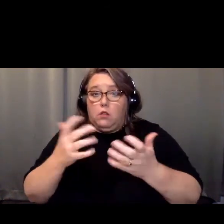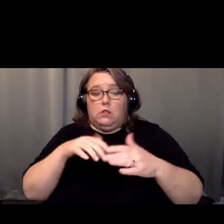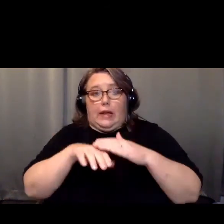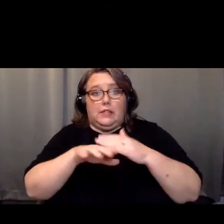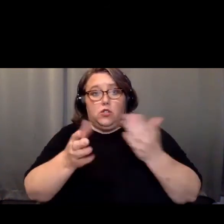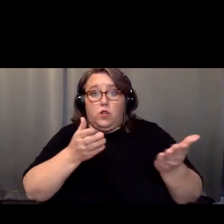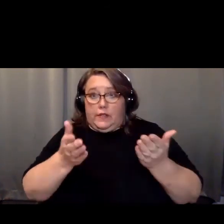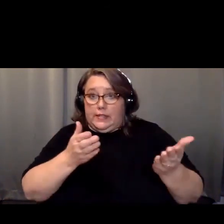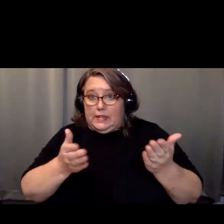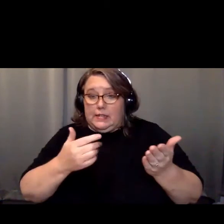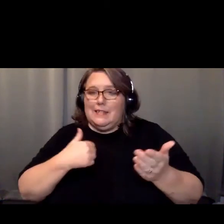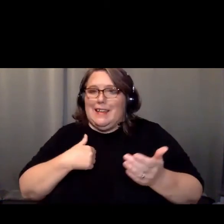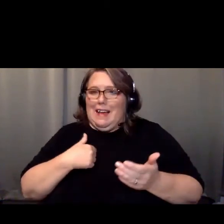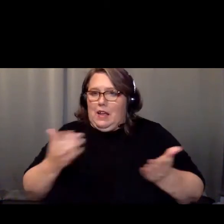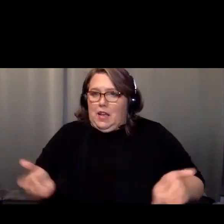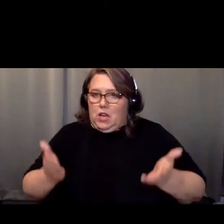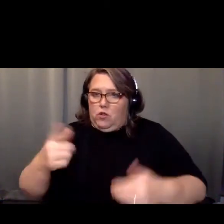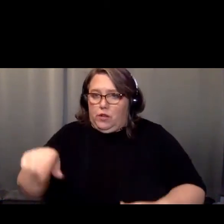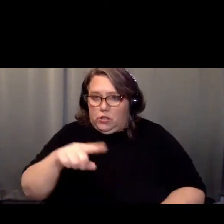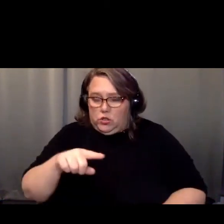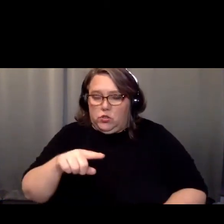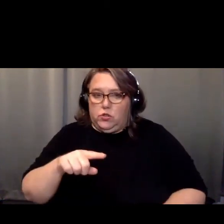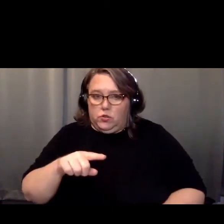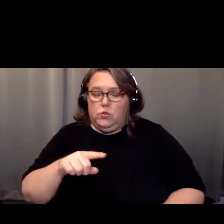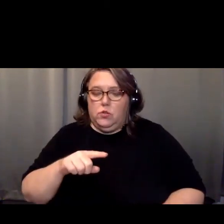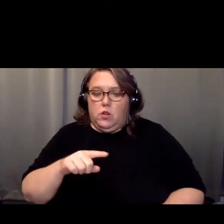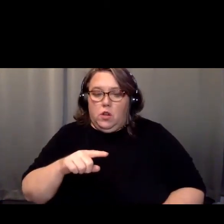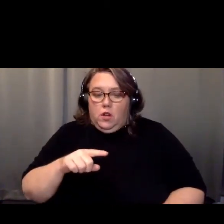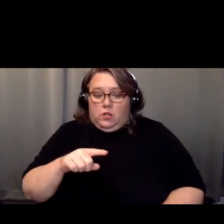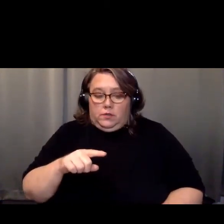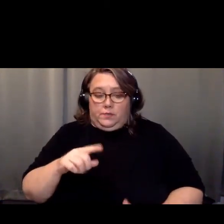is when the applicant, when the client meets